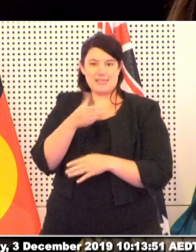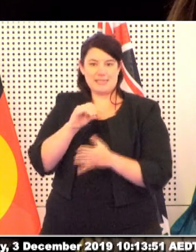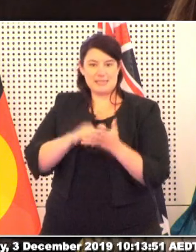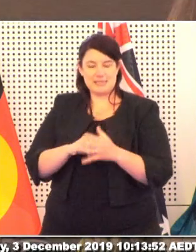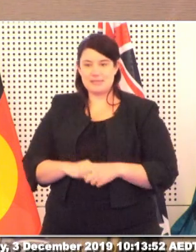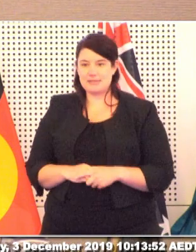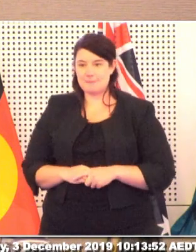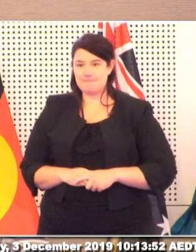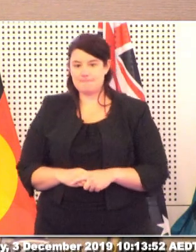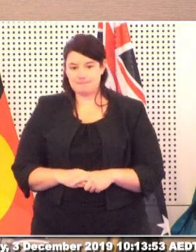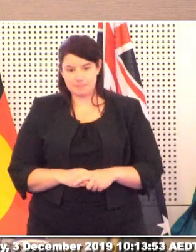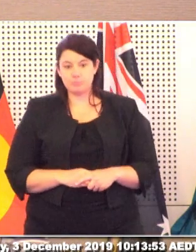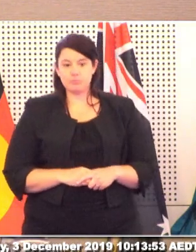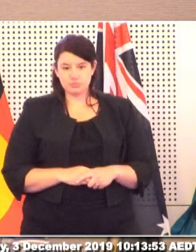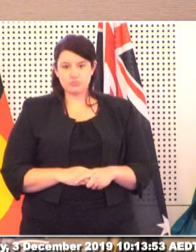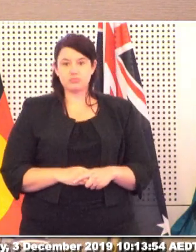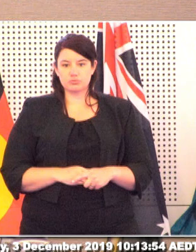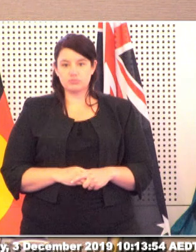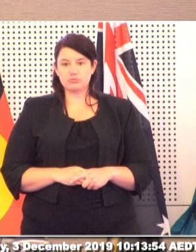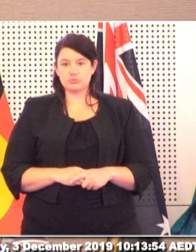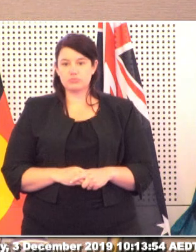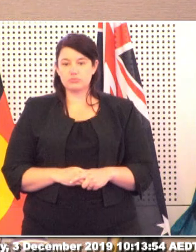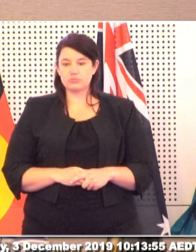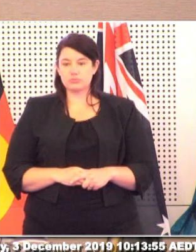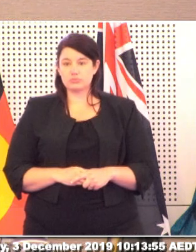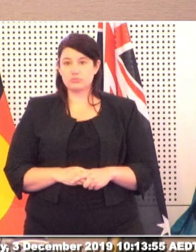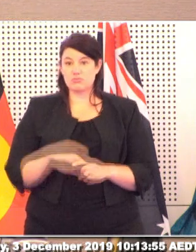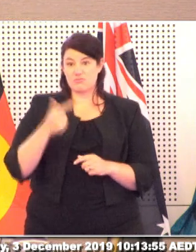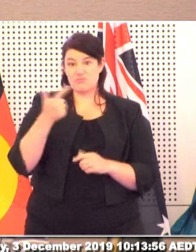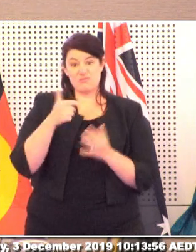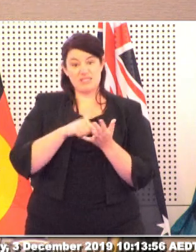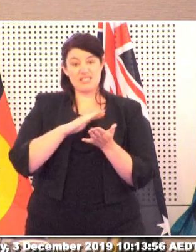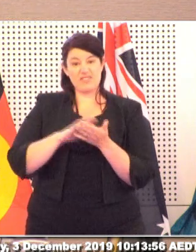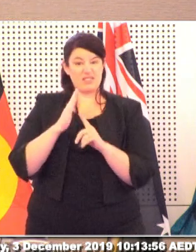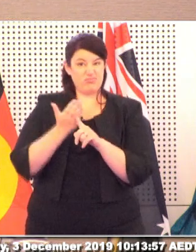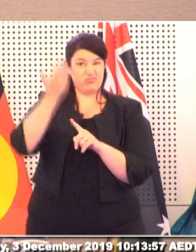So since about the 17th Century people with intellectual disability and